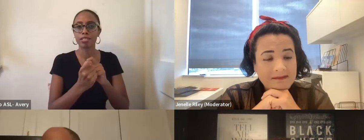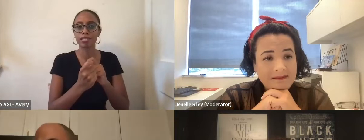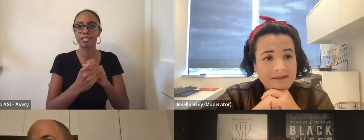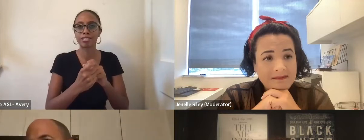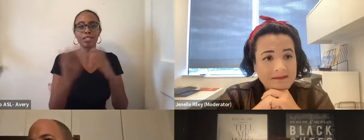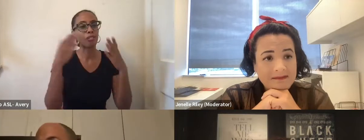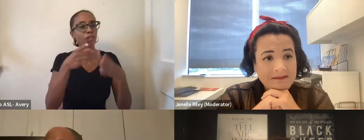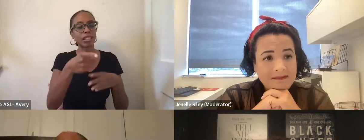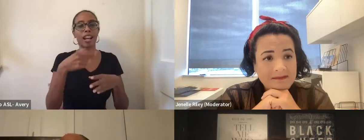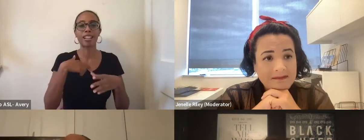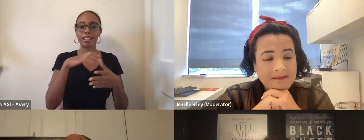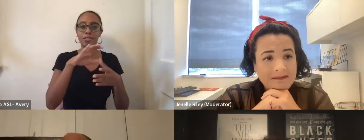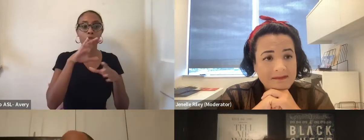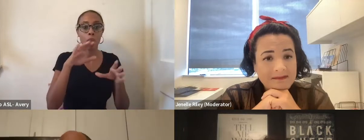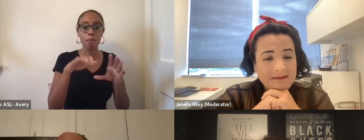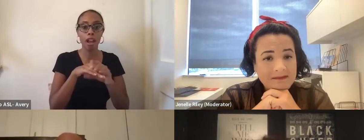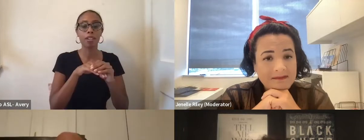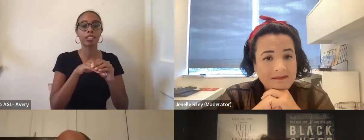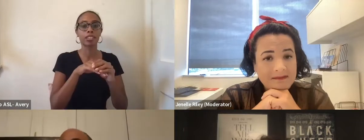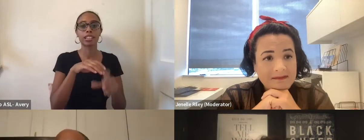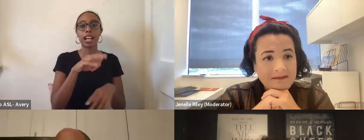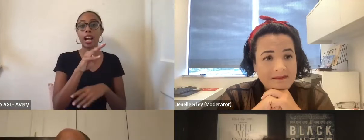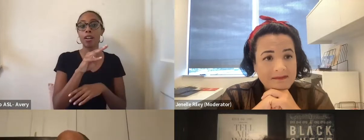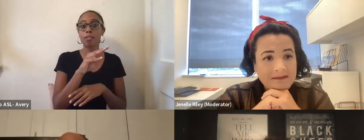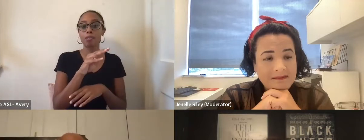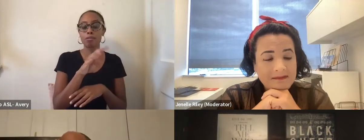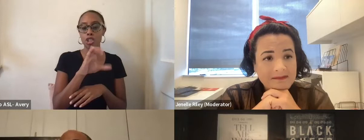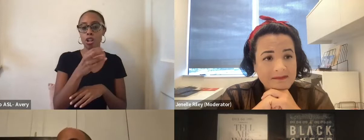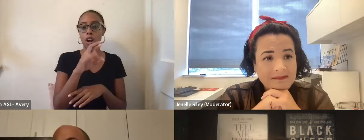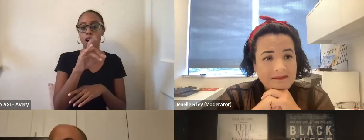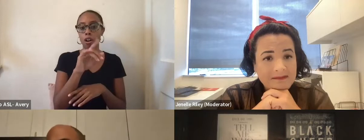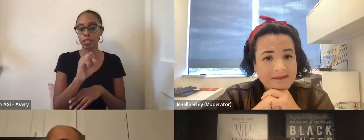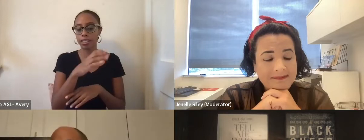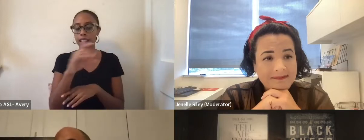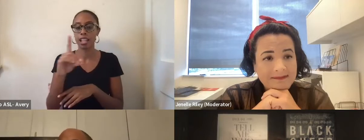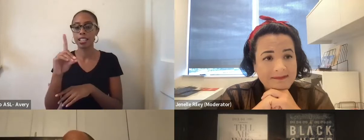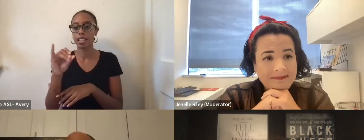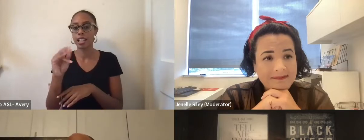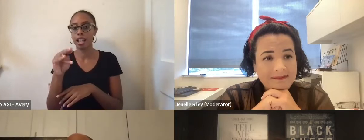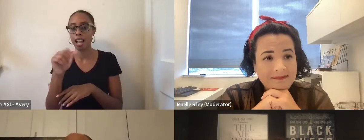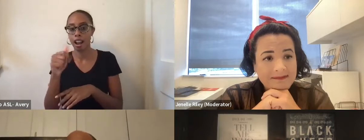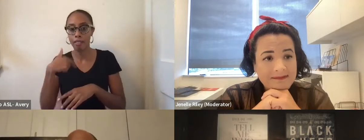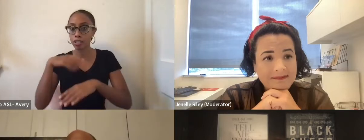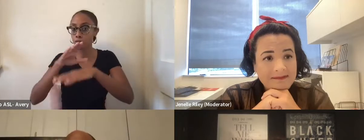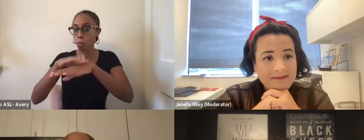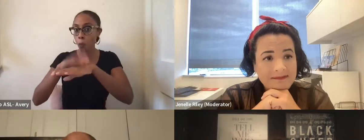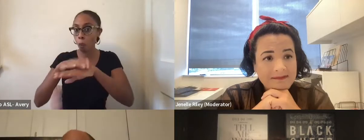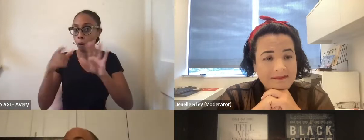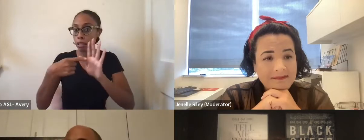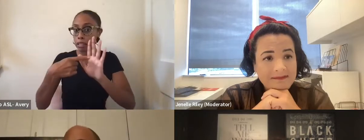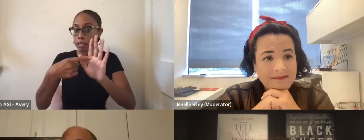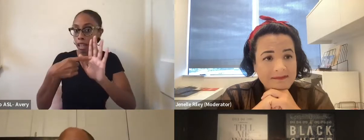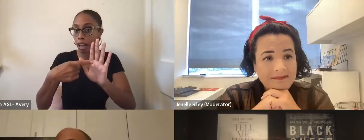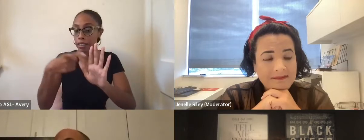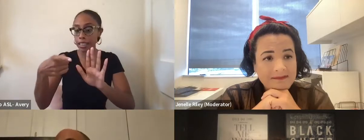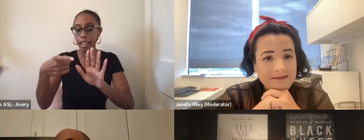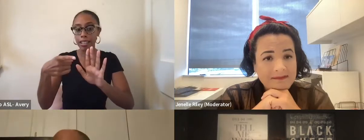warning signs as to their own way as a couple was completely ignored by the media and the public, to